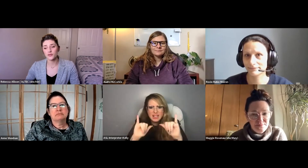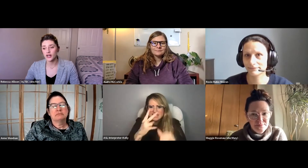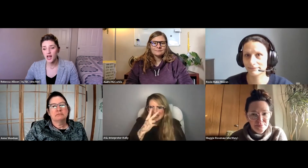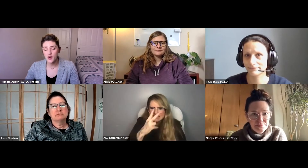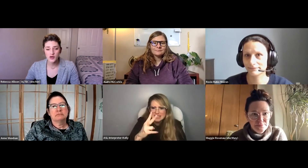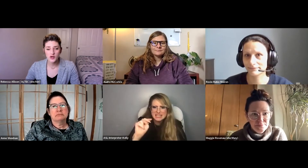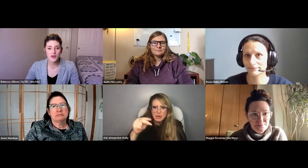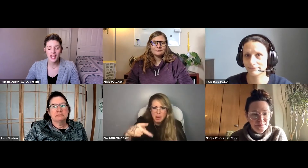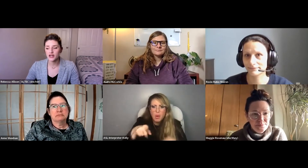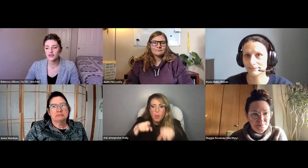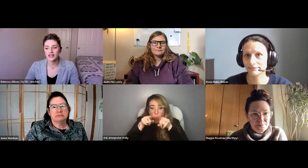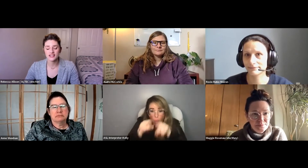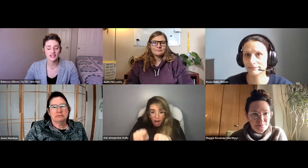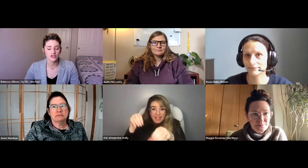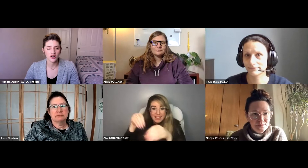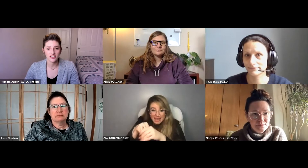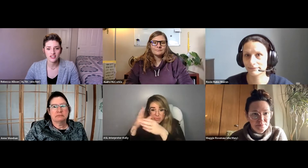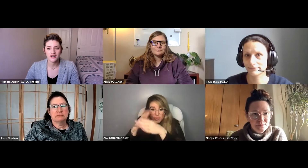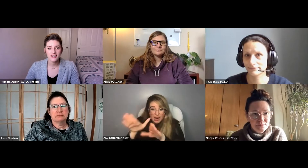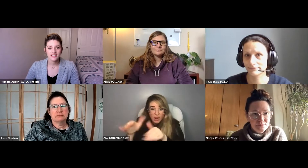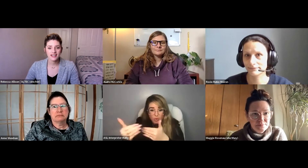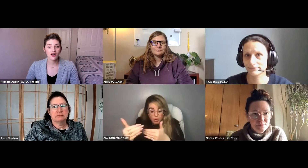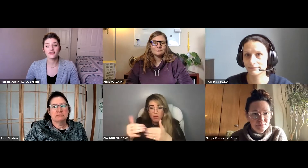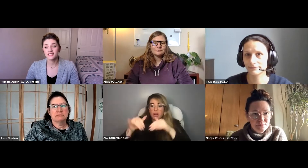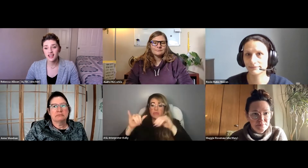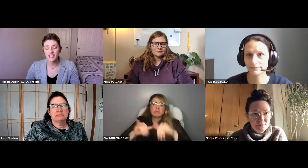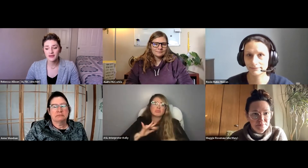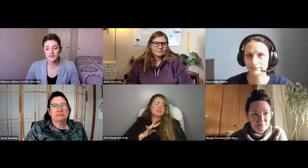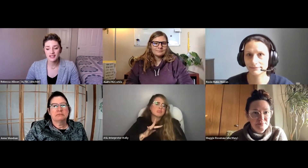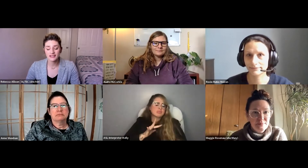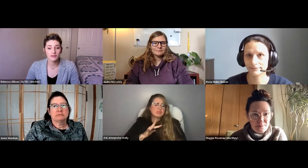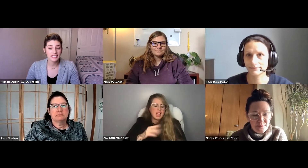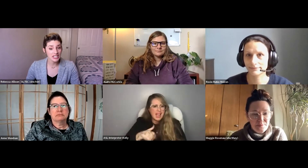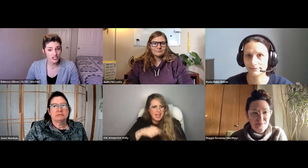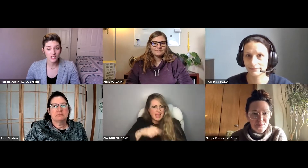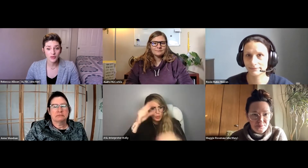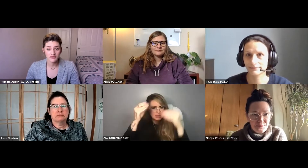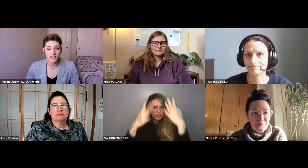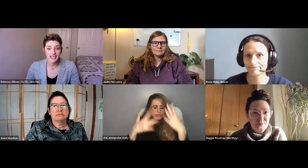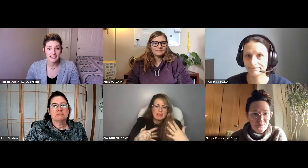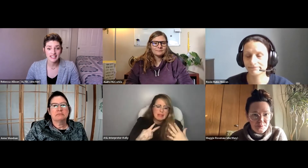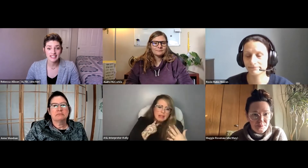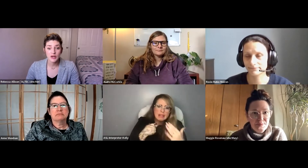breakout room. I know that as an instructor that's oftentimes a limitation that we face is